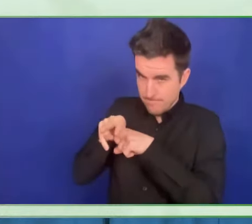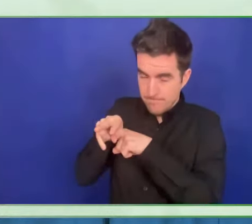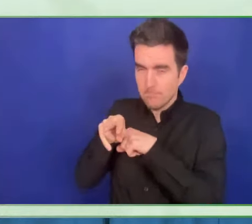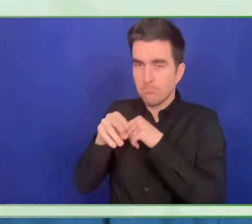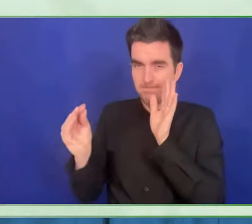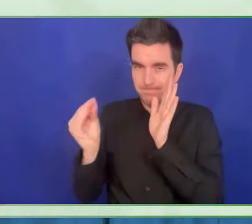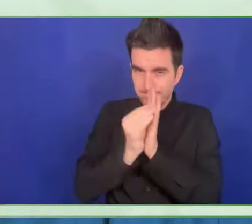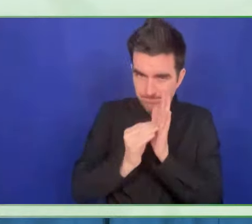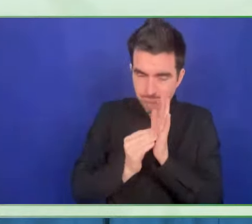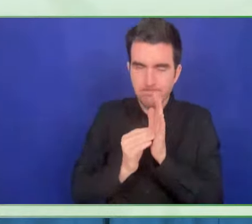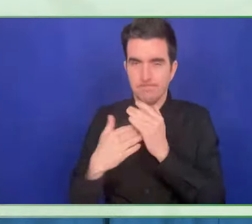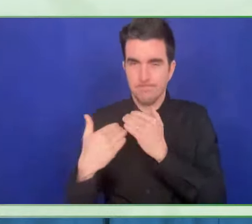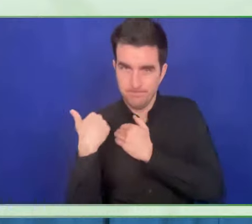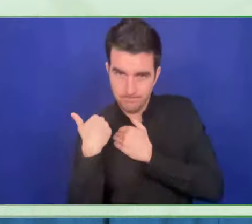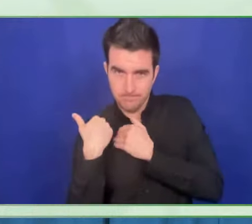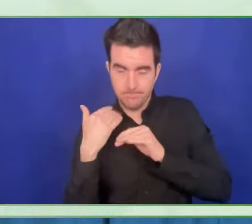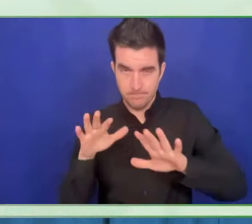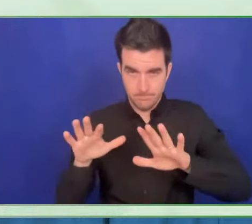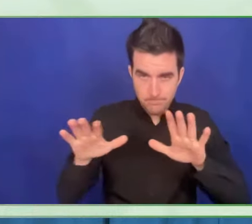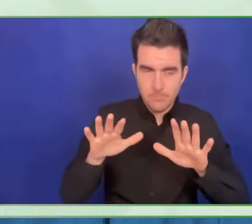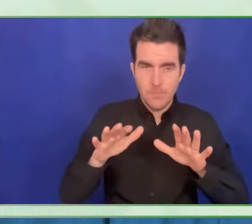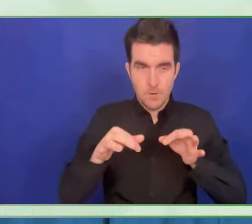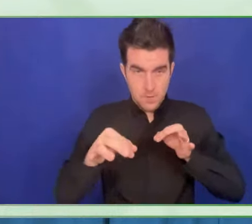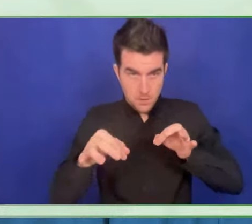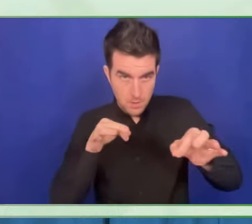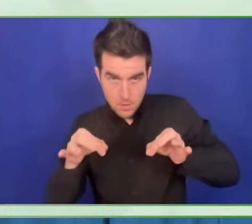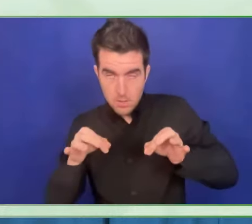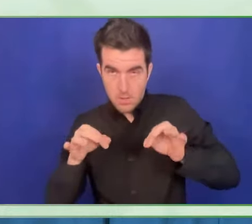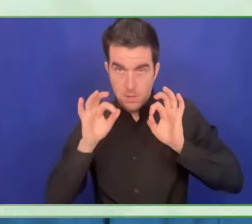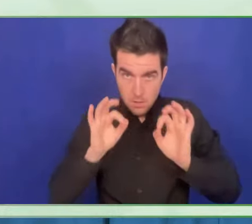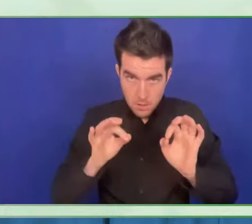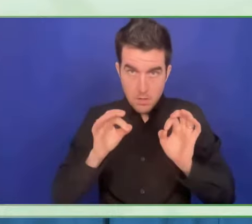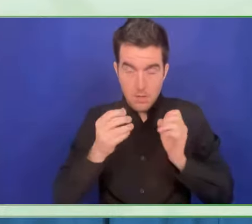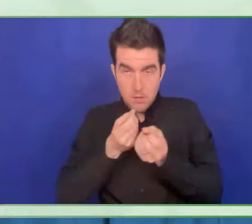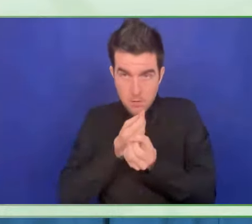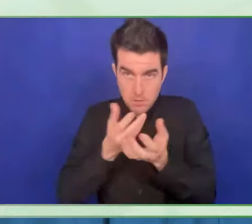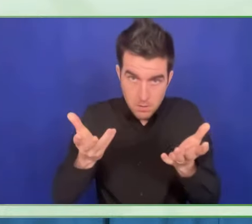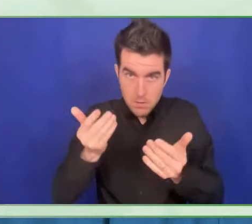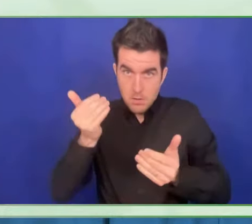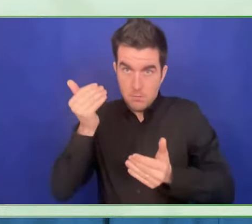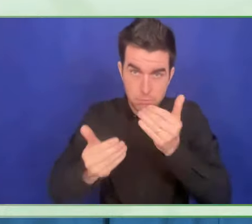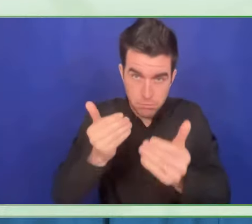In relation to our own employees, persons that work in the commission